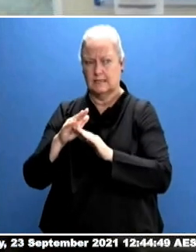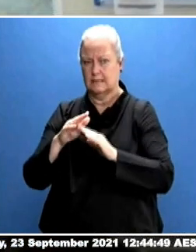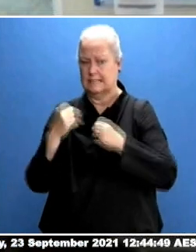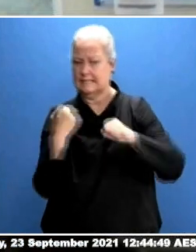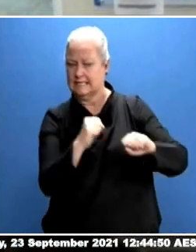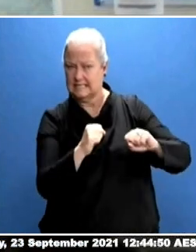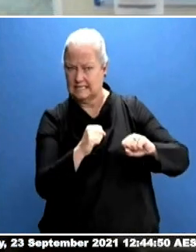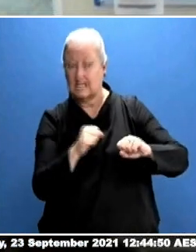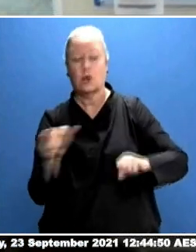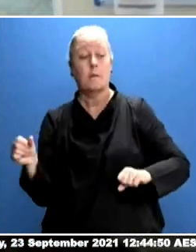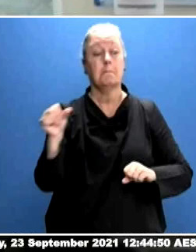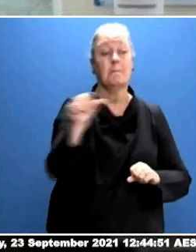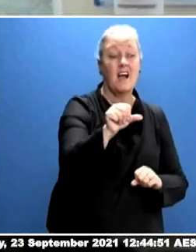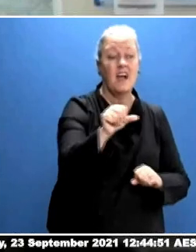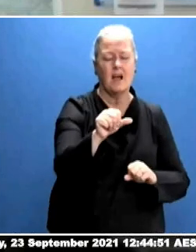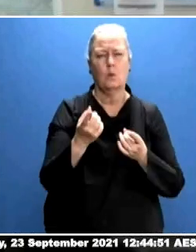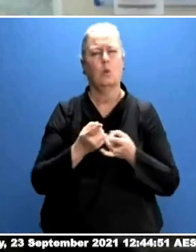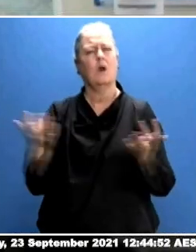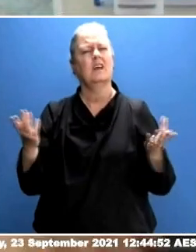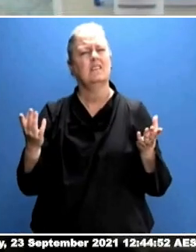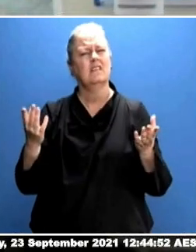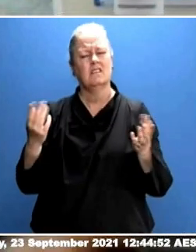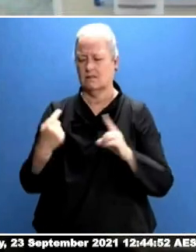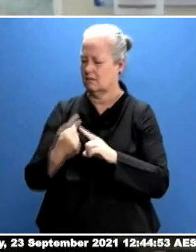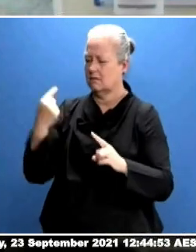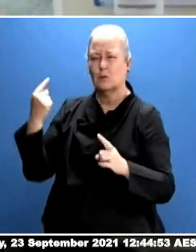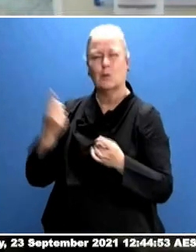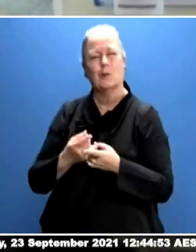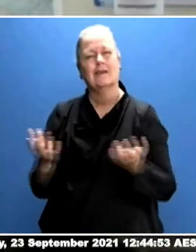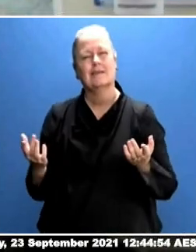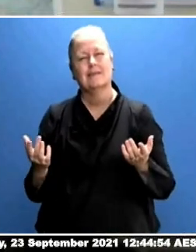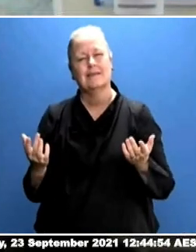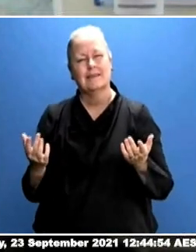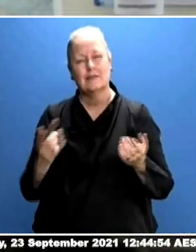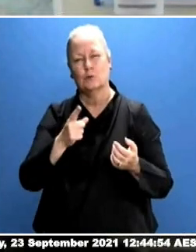that work, and again, it's a balancing you're balancing, "This is going to